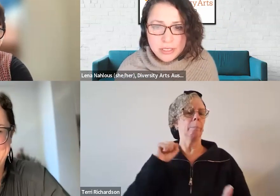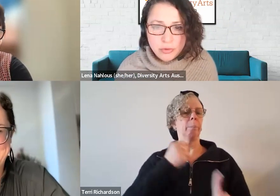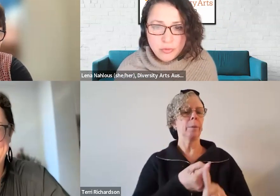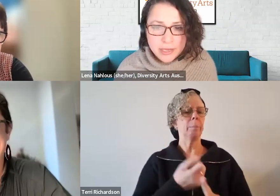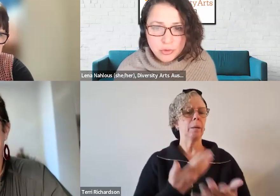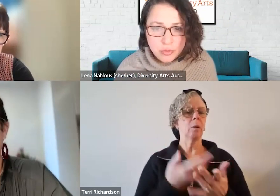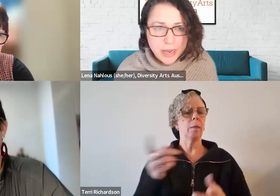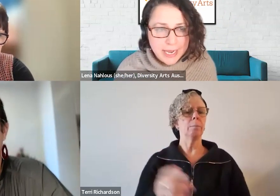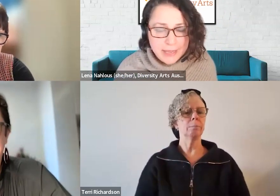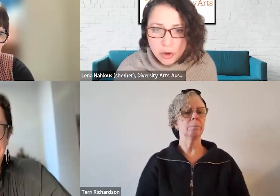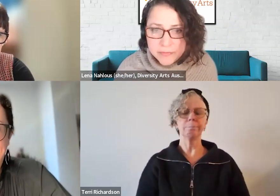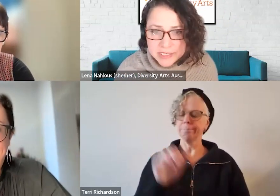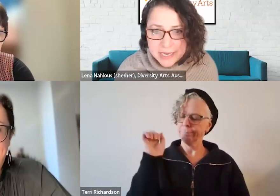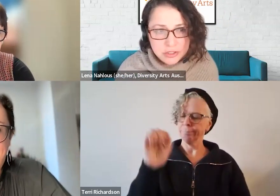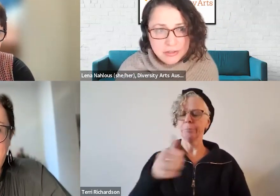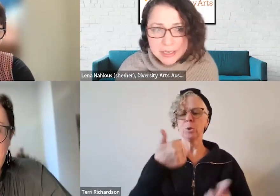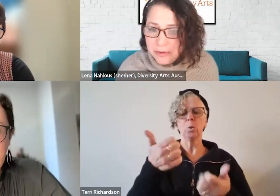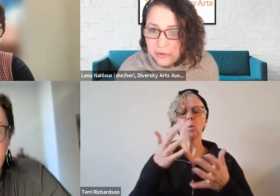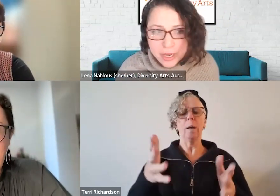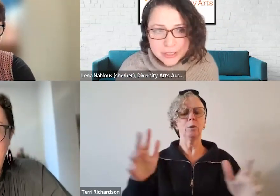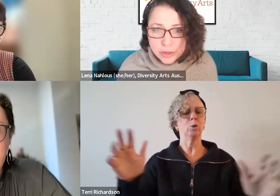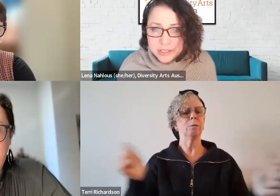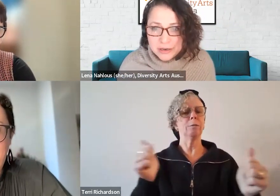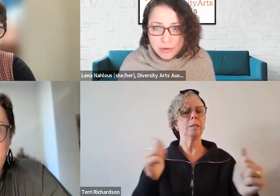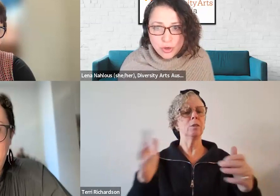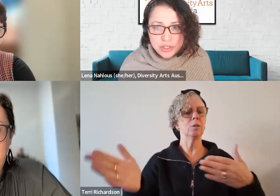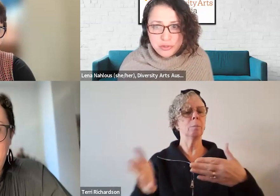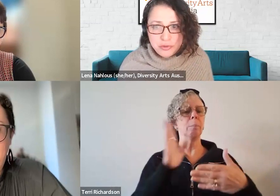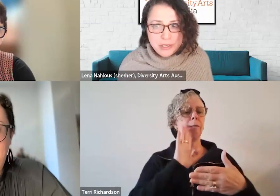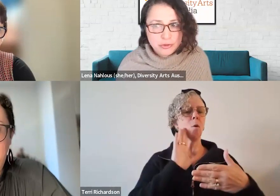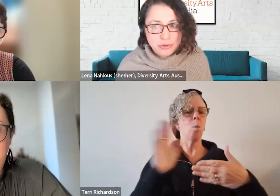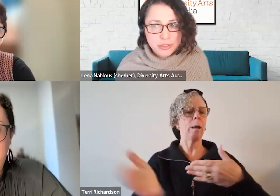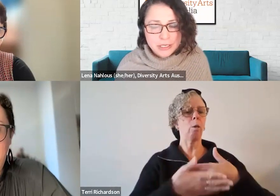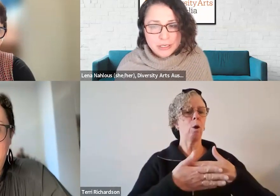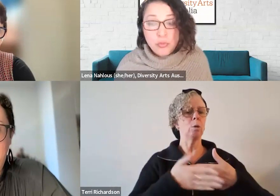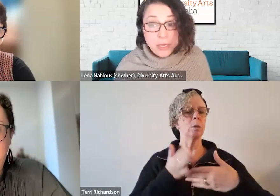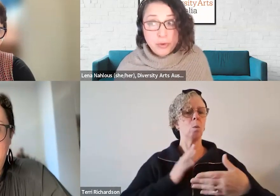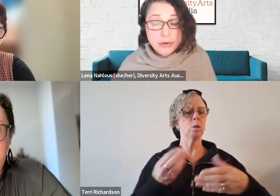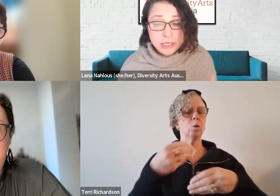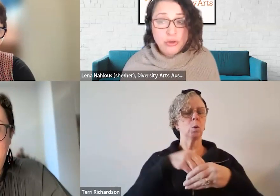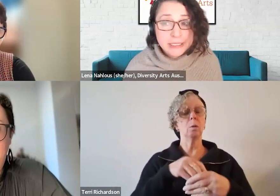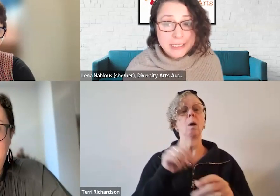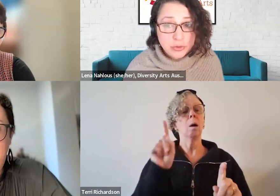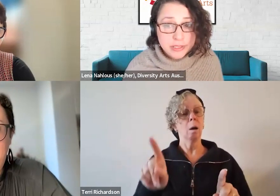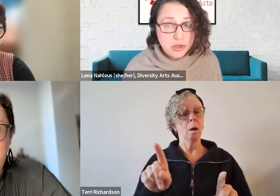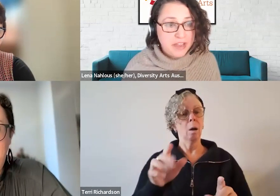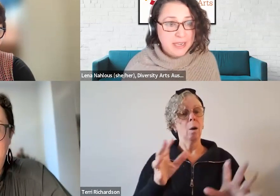Really good radical way to end the conversation before I close it, I wanted to include or we are including a link to a survey.